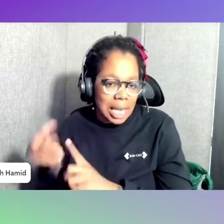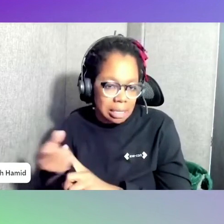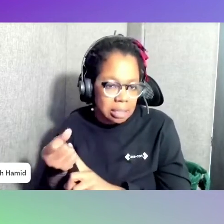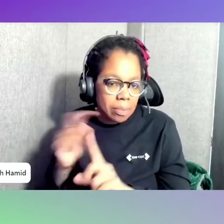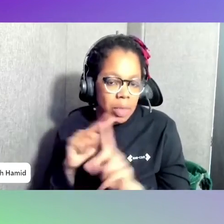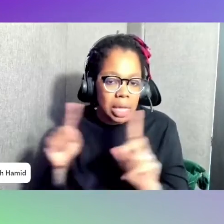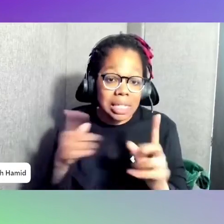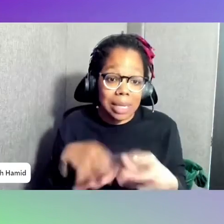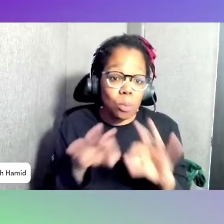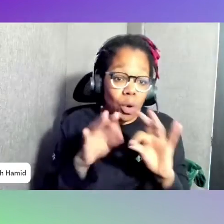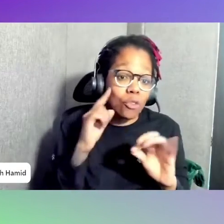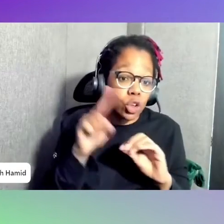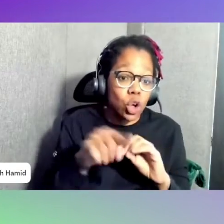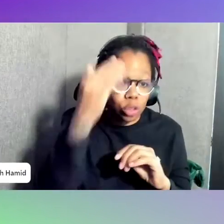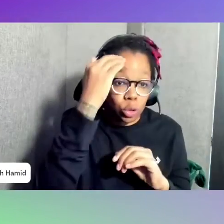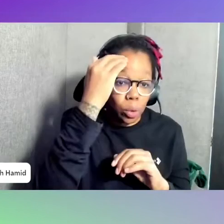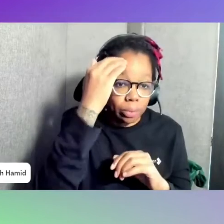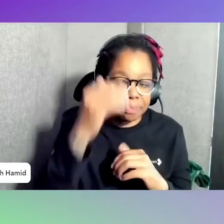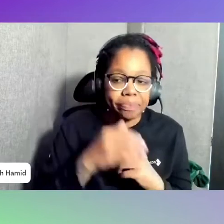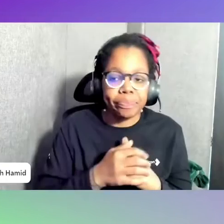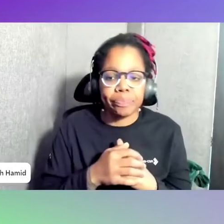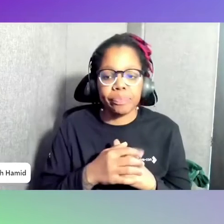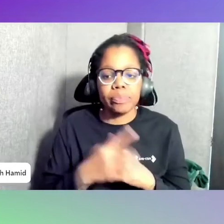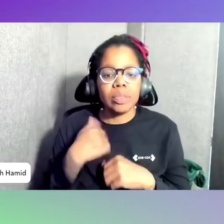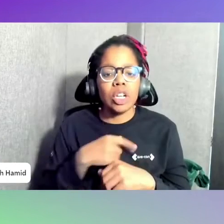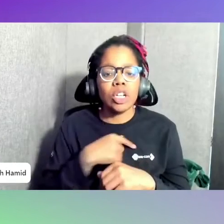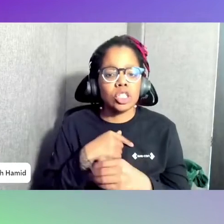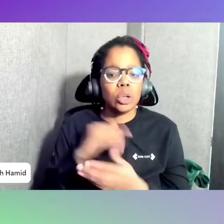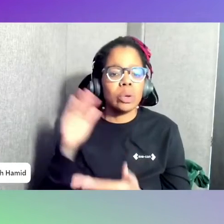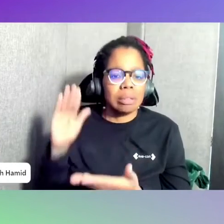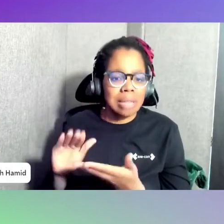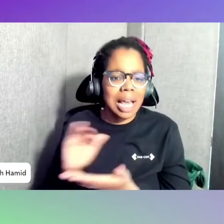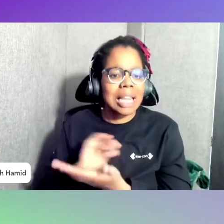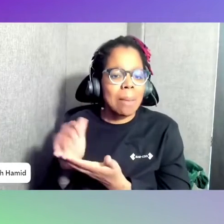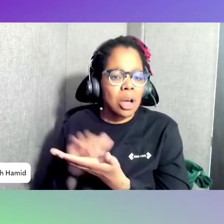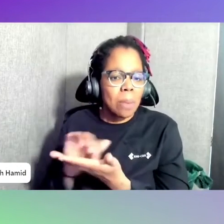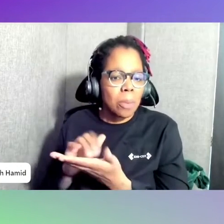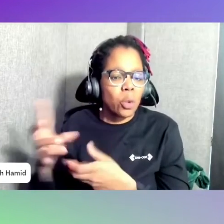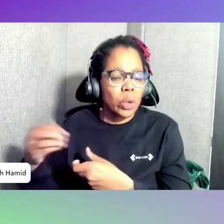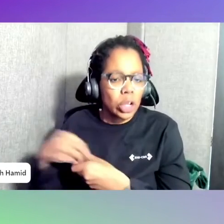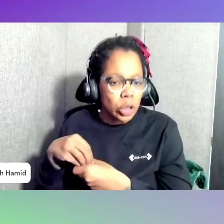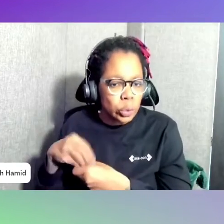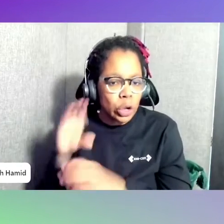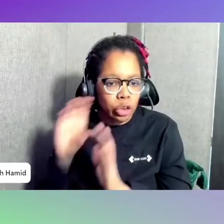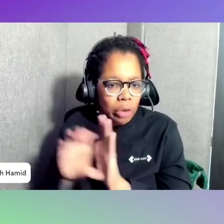be concise when we introduce Braille and graphics. It is